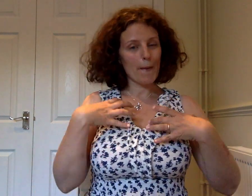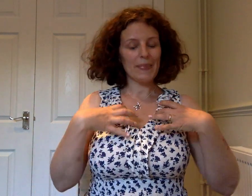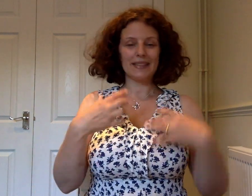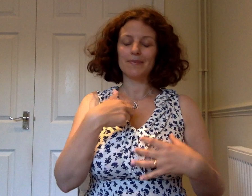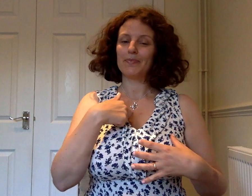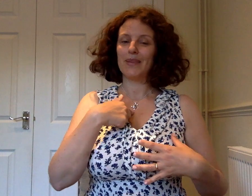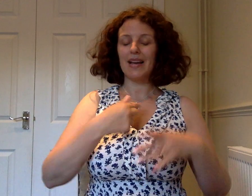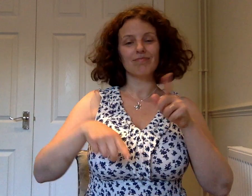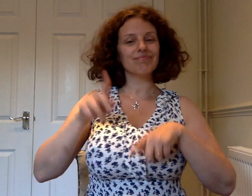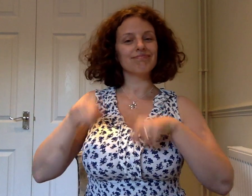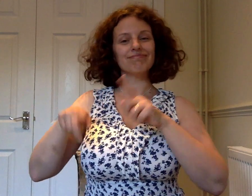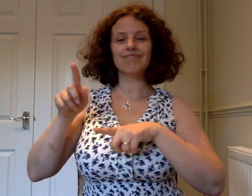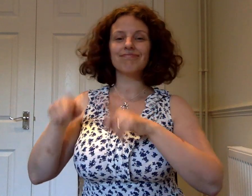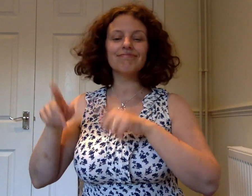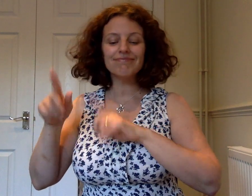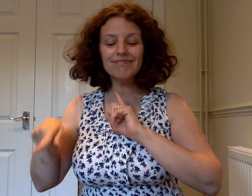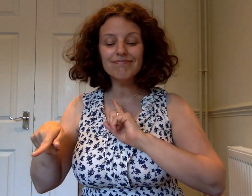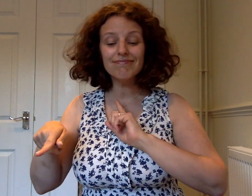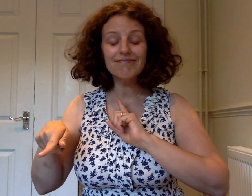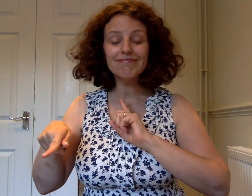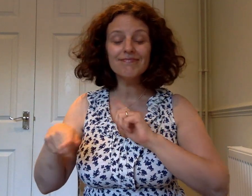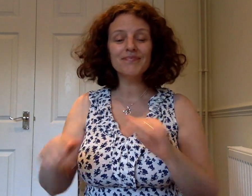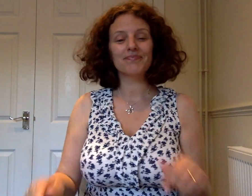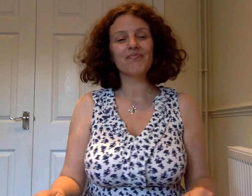I have various hobbies.